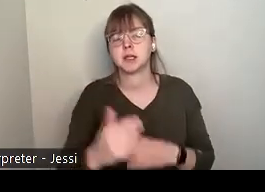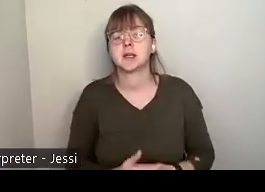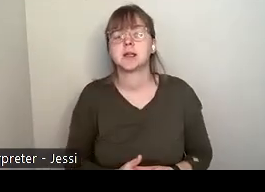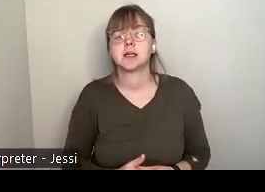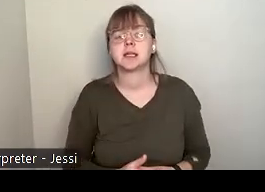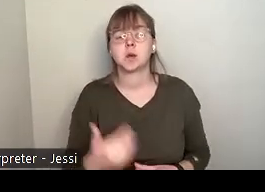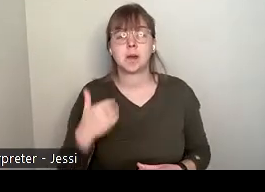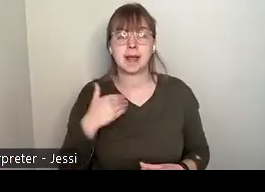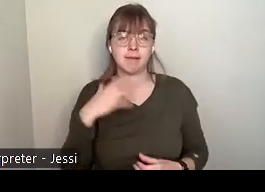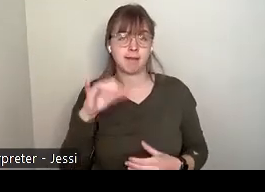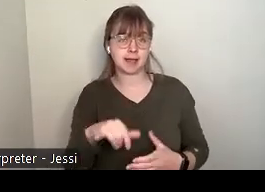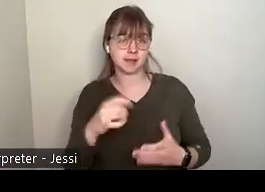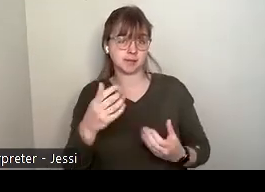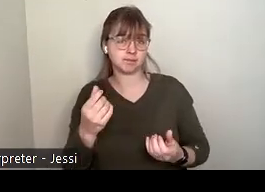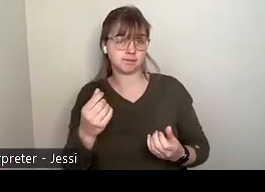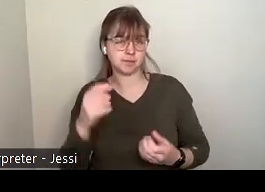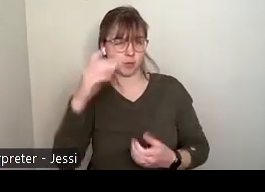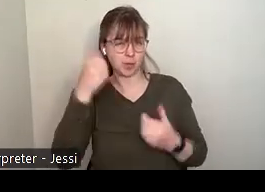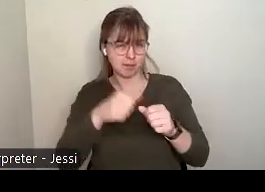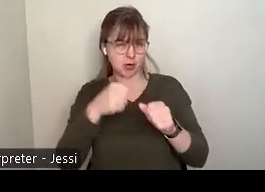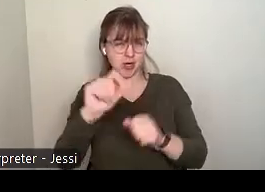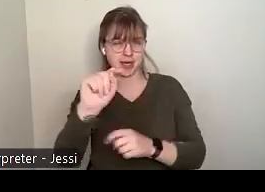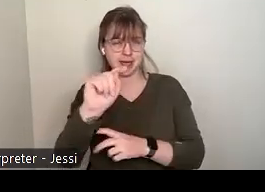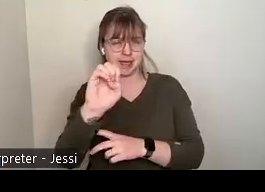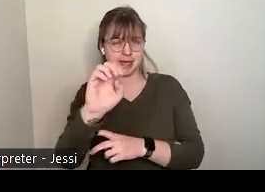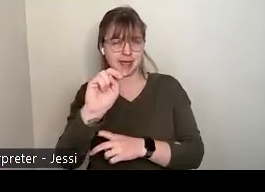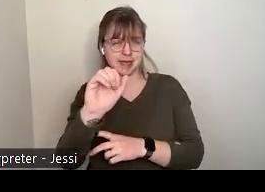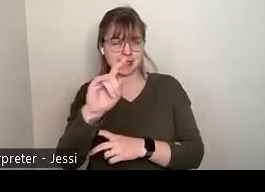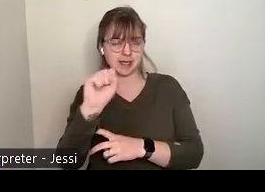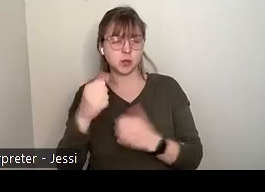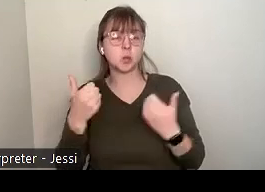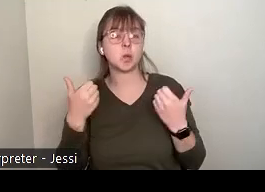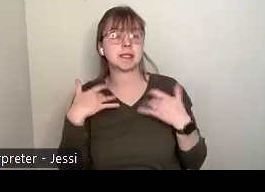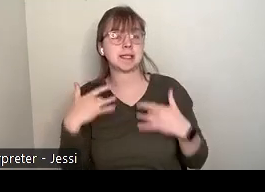um that Kenya shared earlier we take a highly collaborative strength-based approach to really